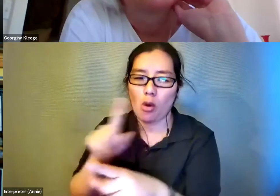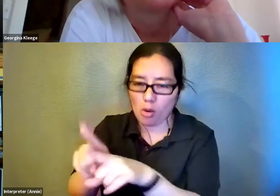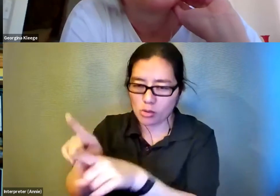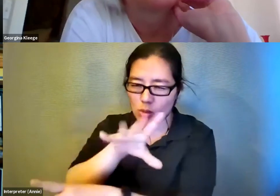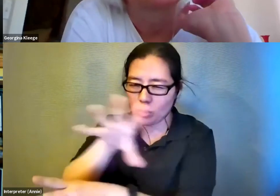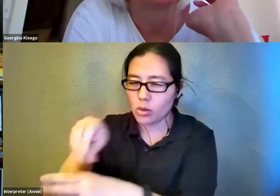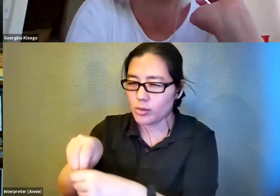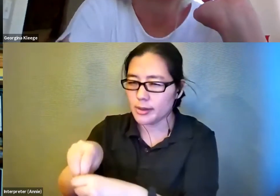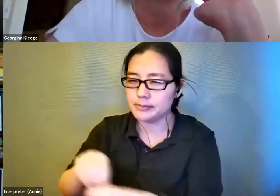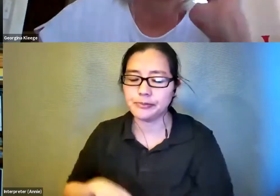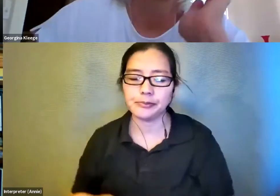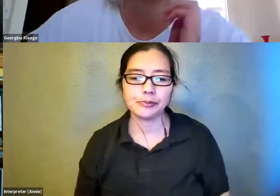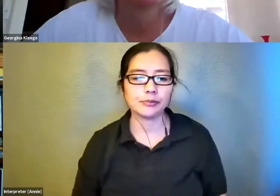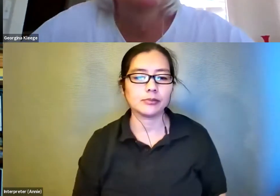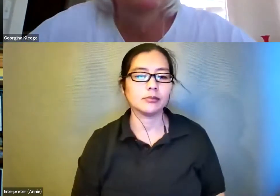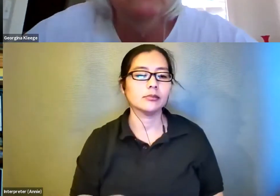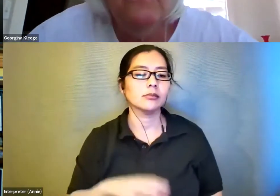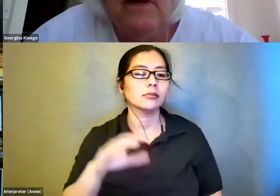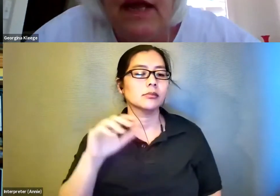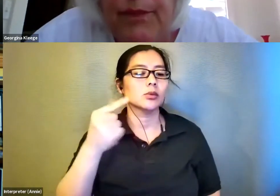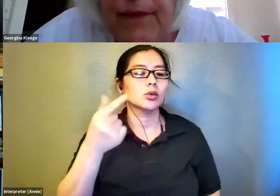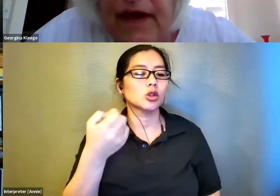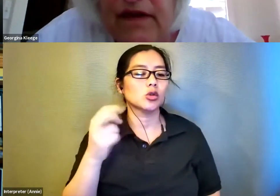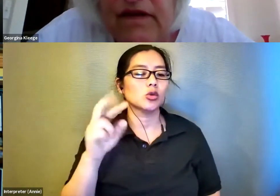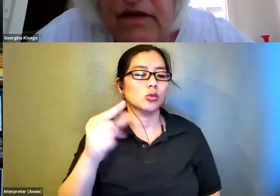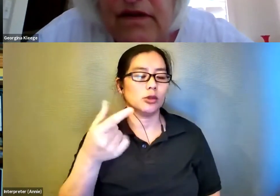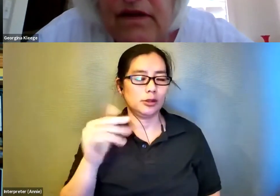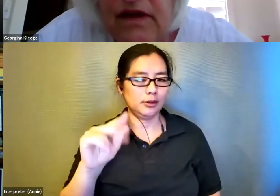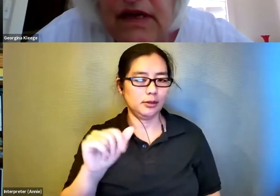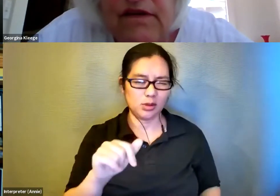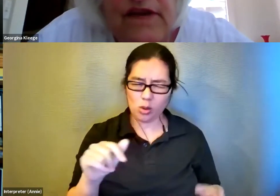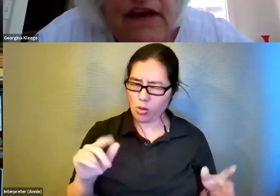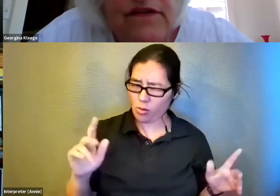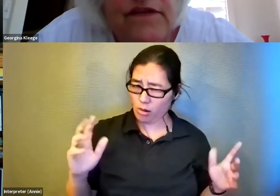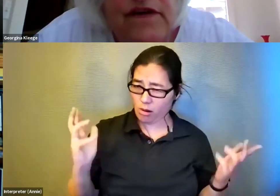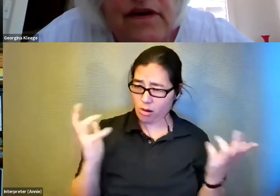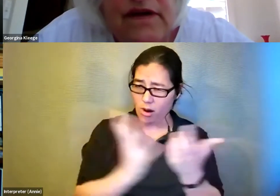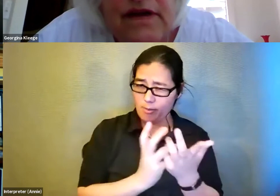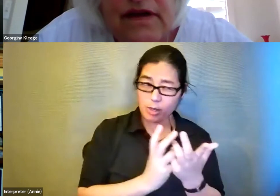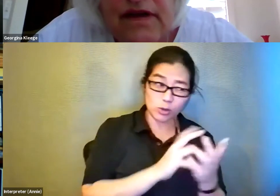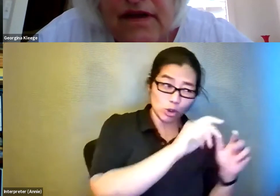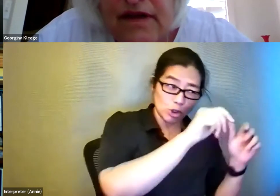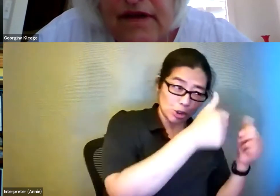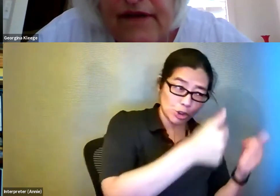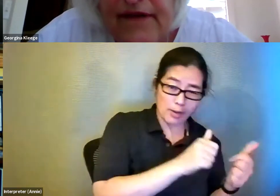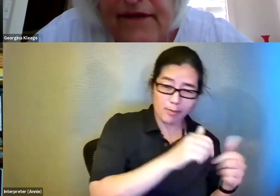Georgina Kleege: Sort of combination between shape and texture. Ann Cunningham: Texture